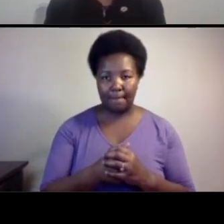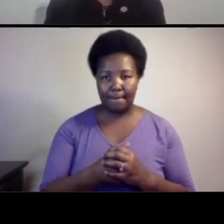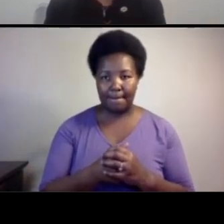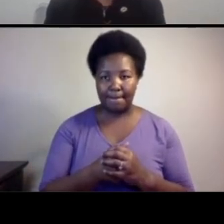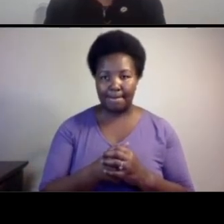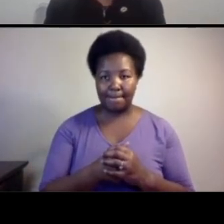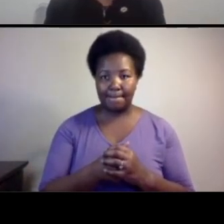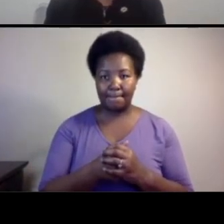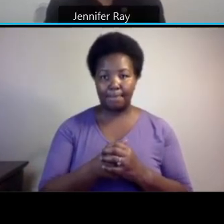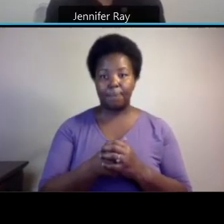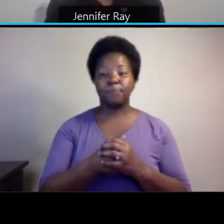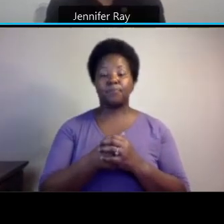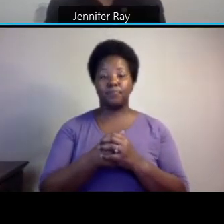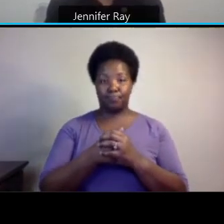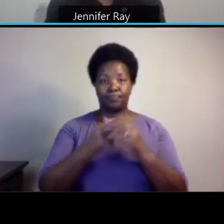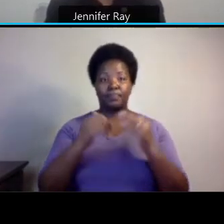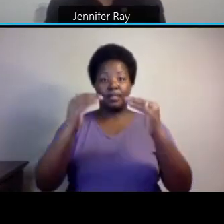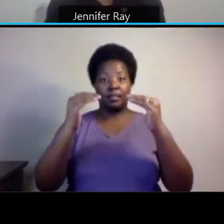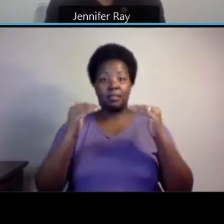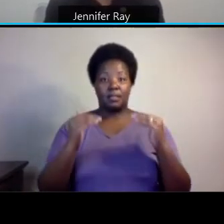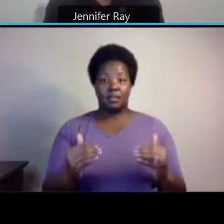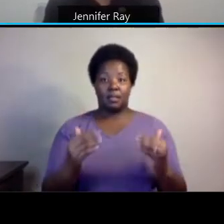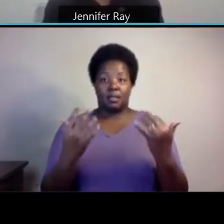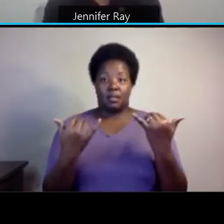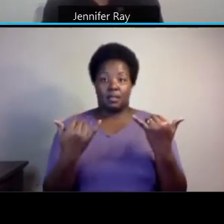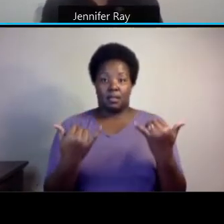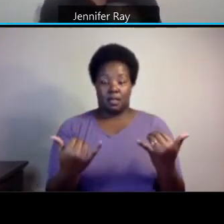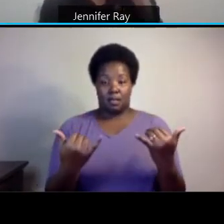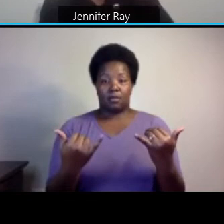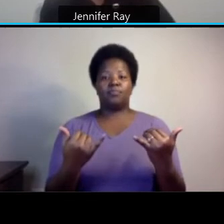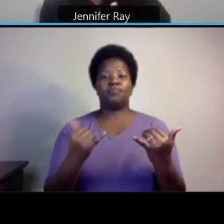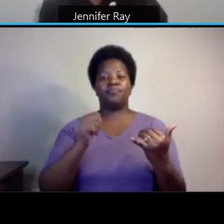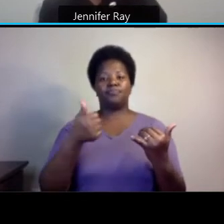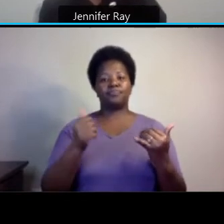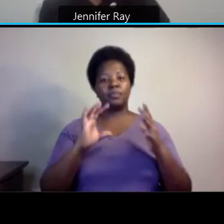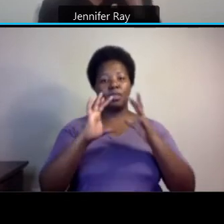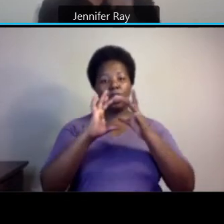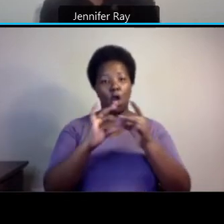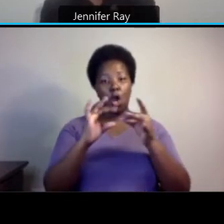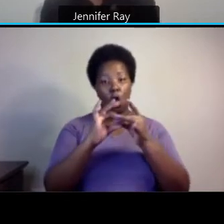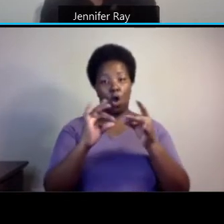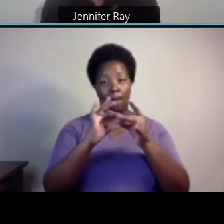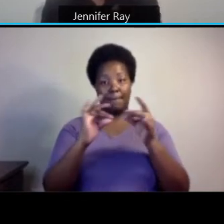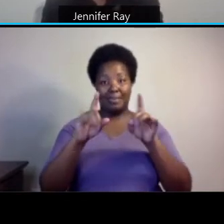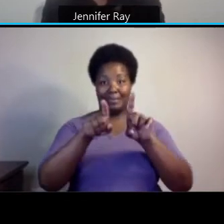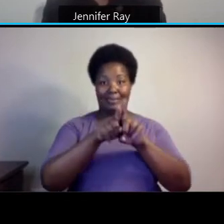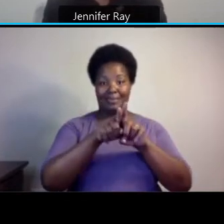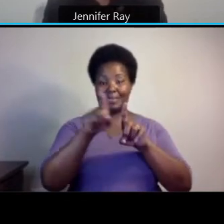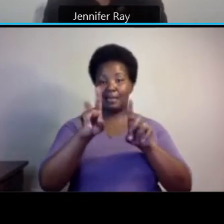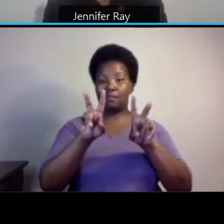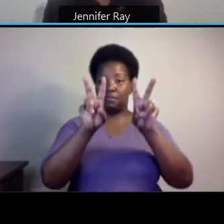the next is another comment actually along that same line that the image wasn't on the screen for